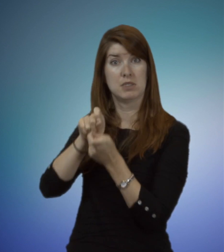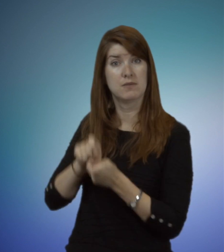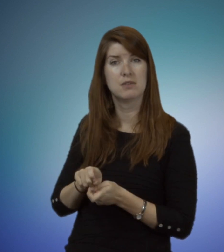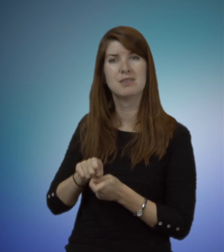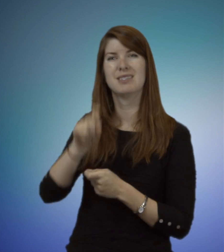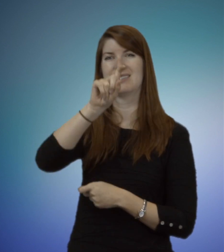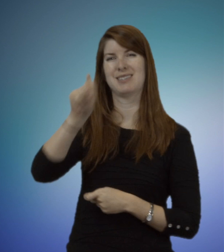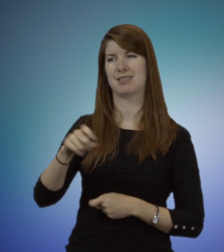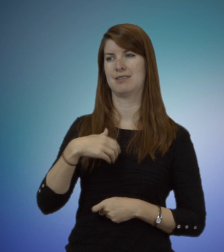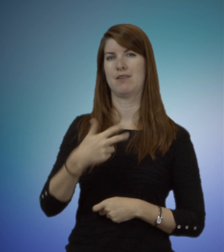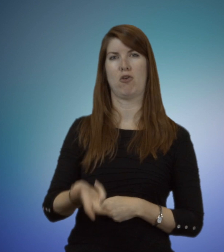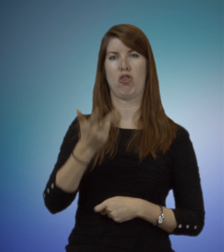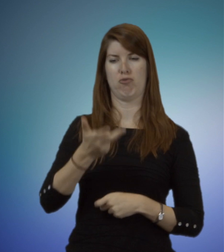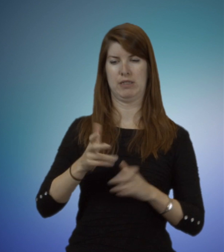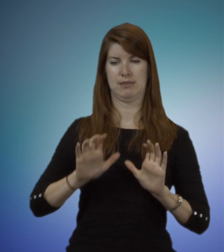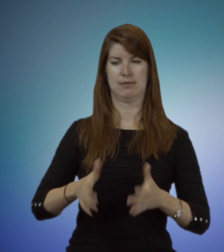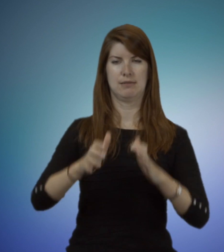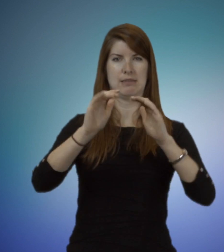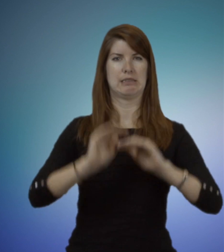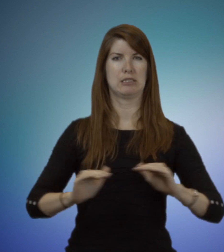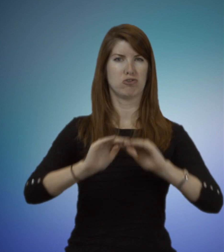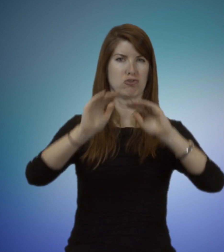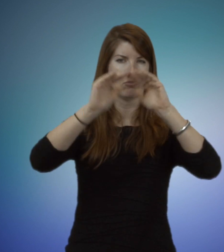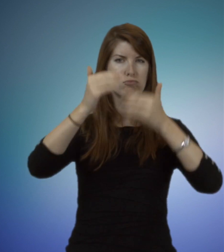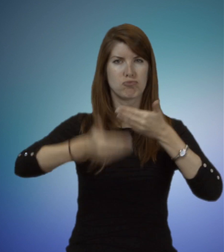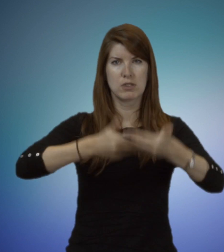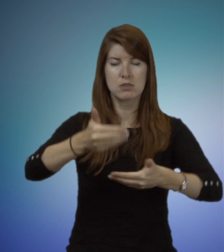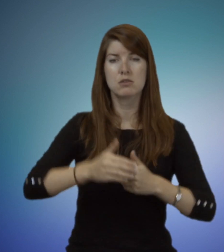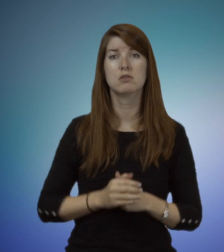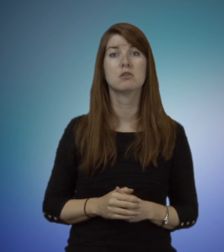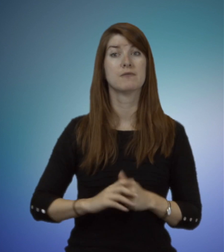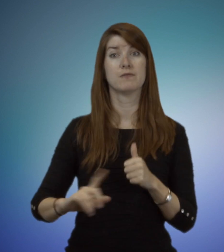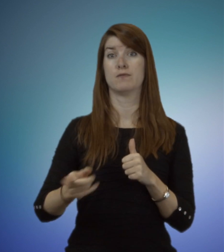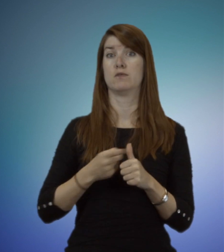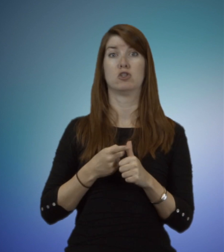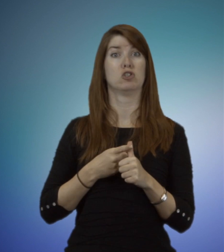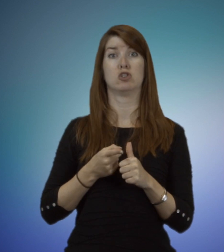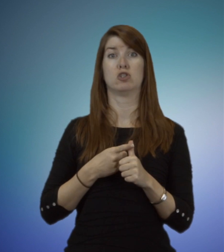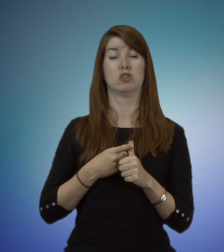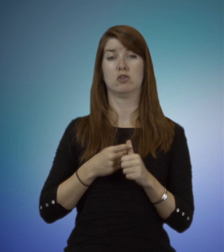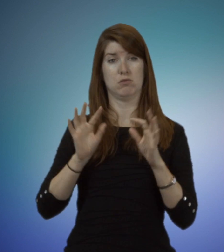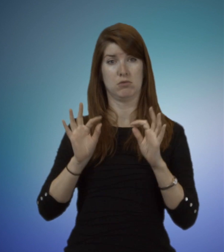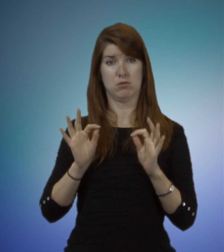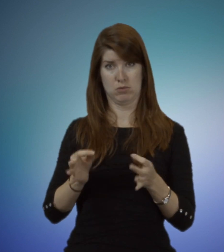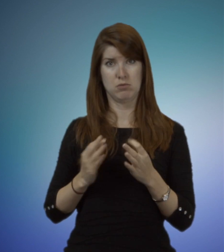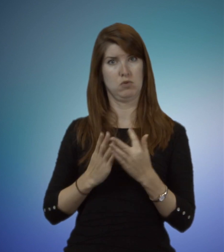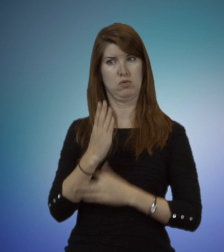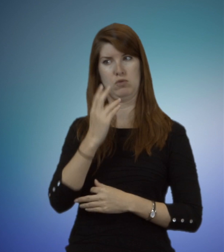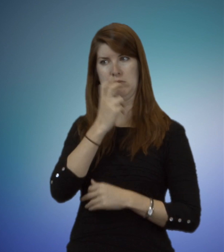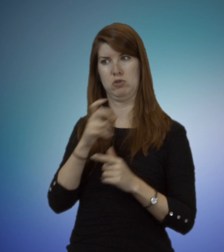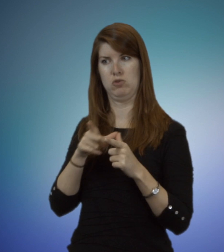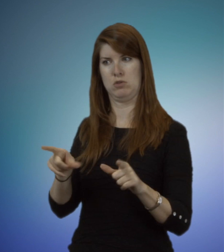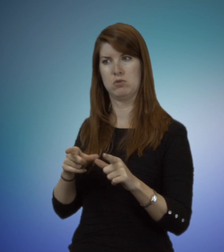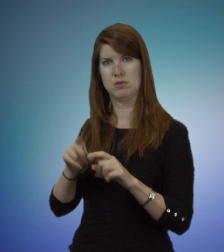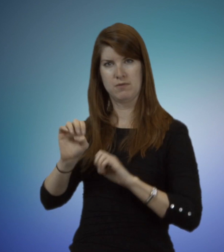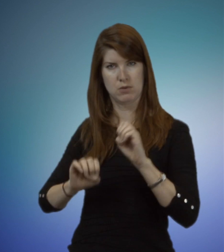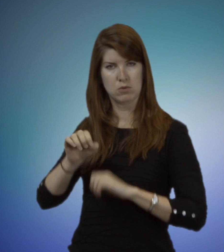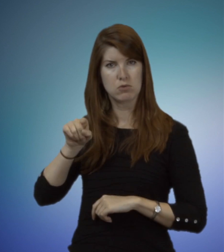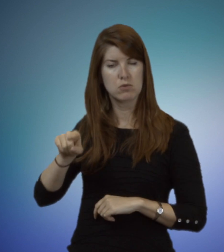The first thing to determine, through a speech and language evaluation, is is there a disability condition present?